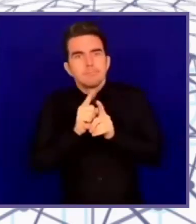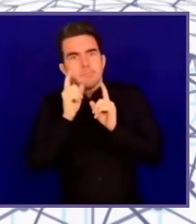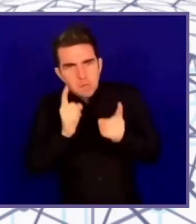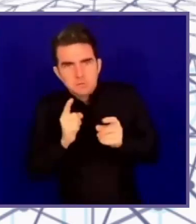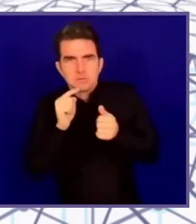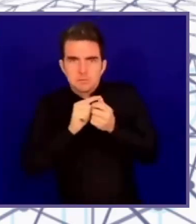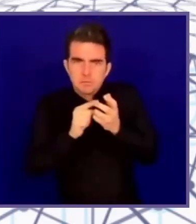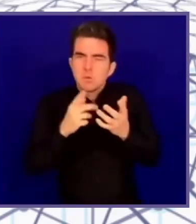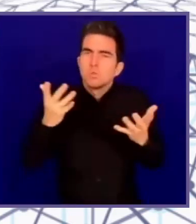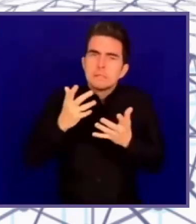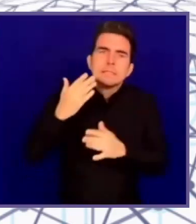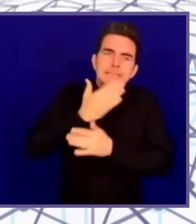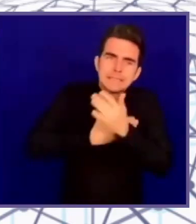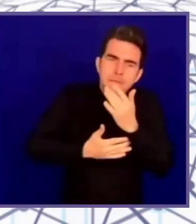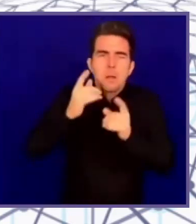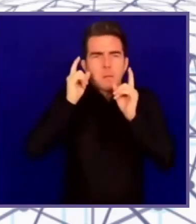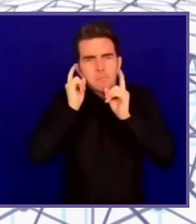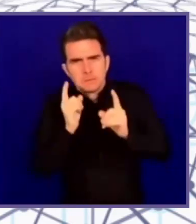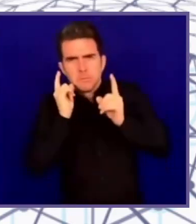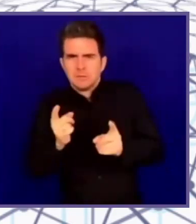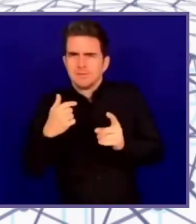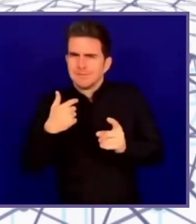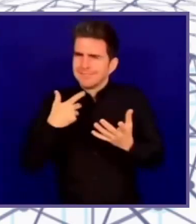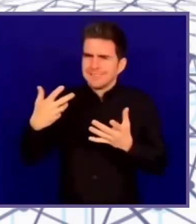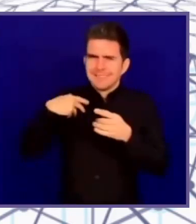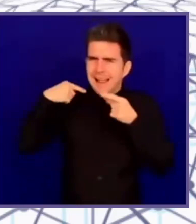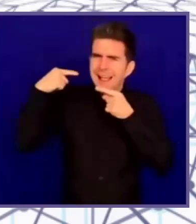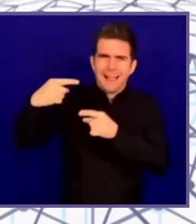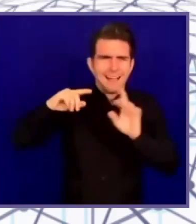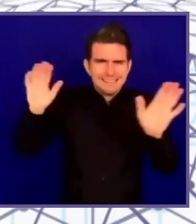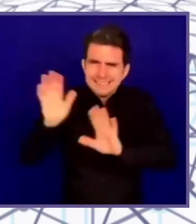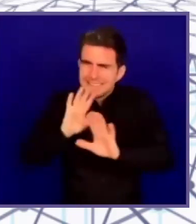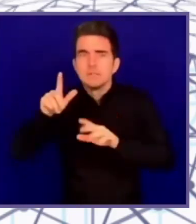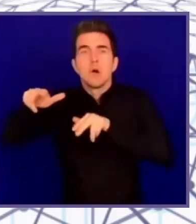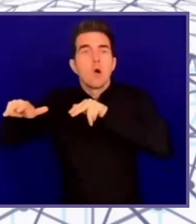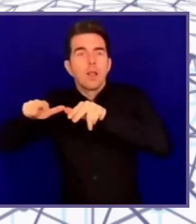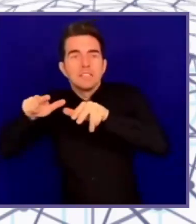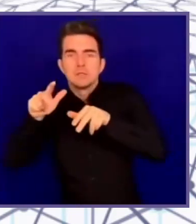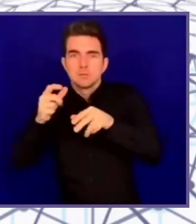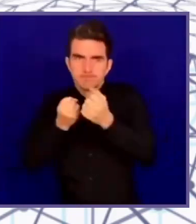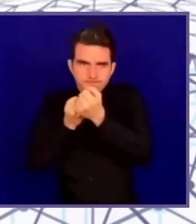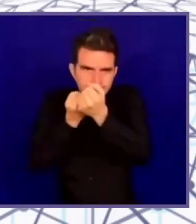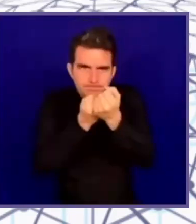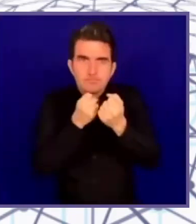and we still haven't actually unlocked anyone at all yet. We have an expert, a fantastic expert